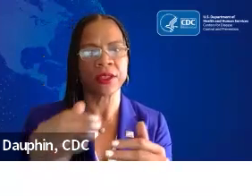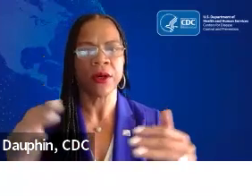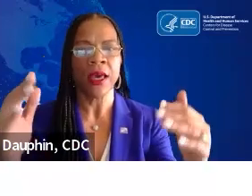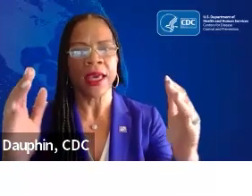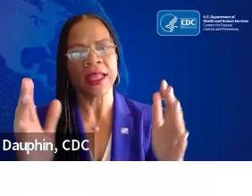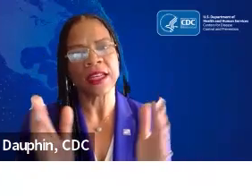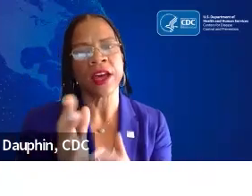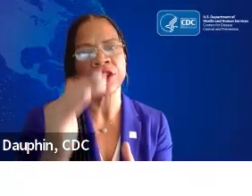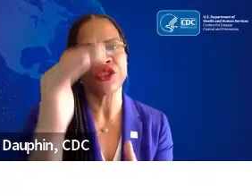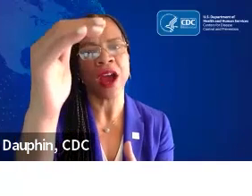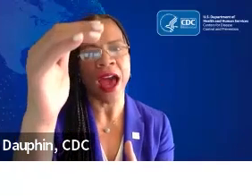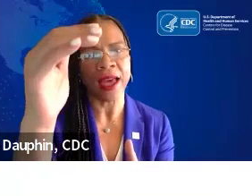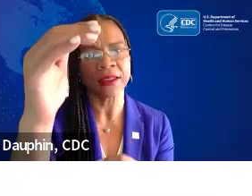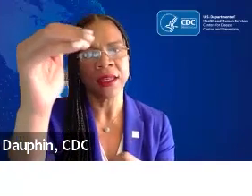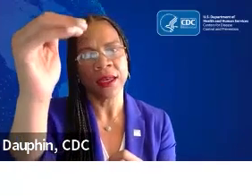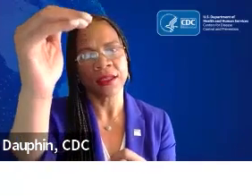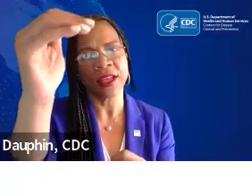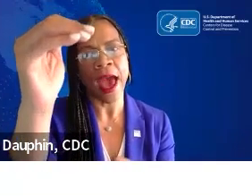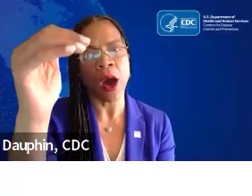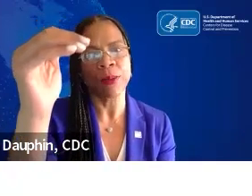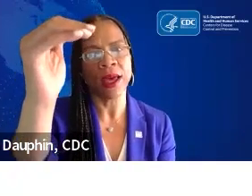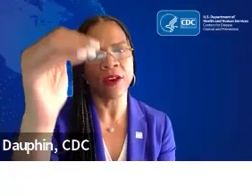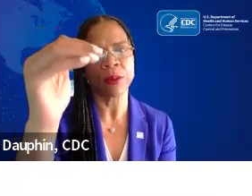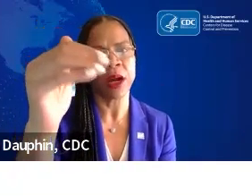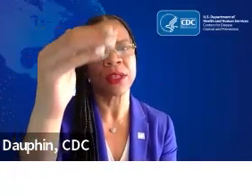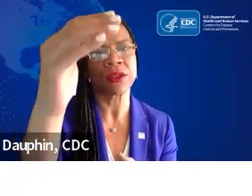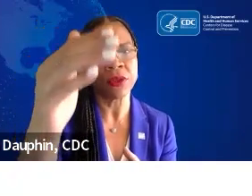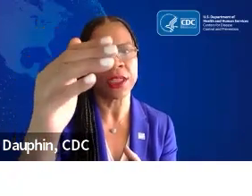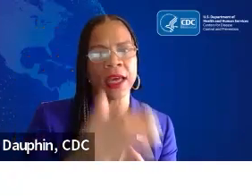So, it's another track to help health departments look